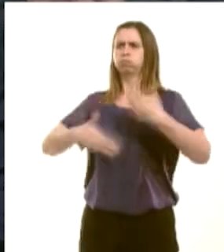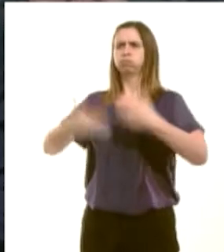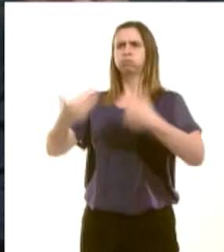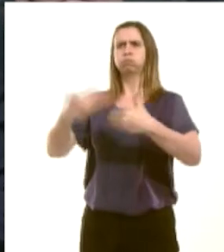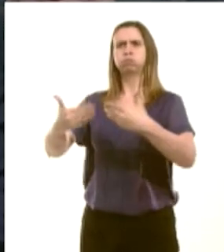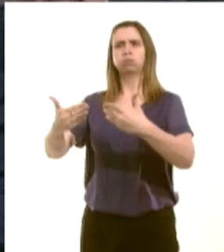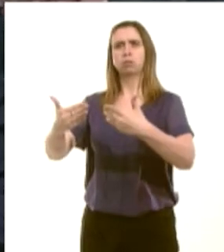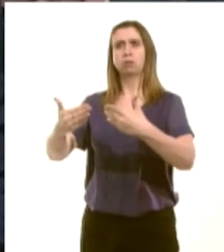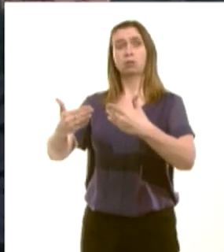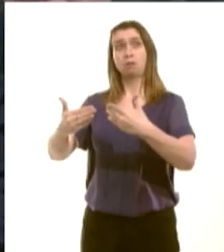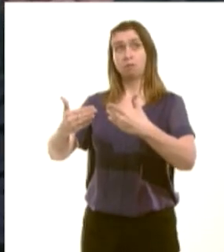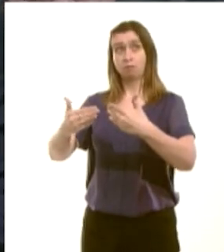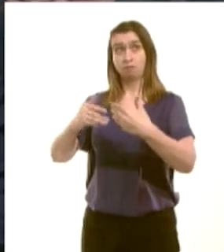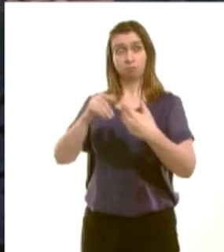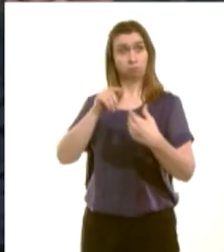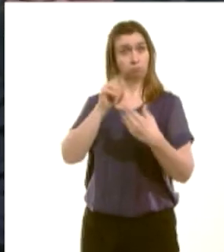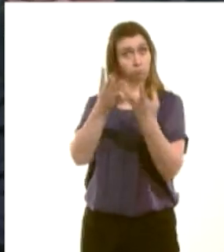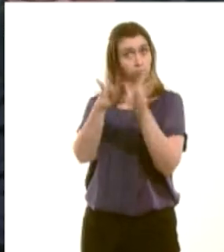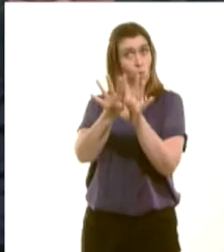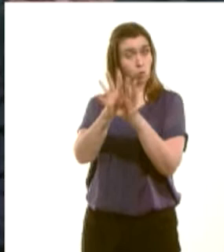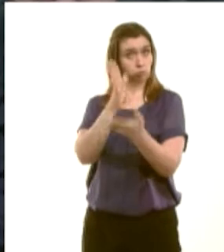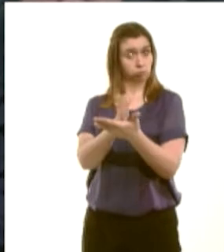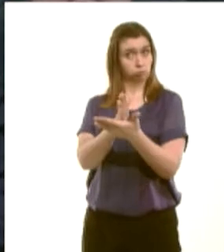Andrew R.T. Davies: Now, the responsibility of a board, surely, is to communicate and